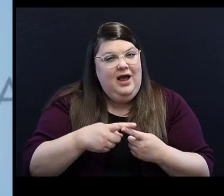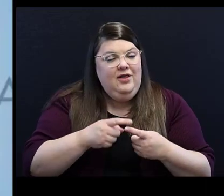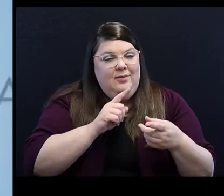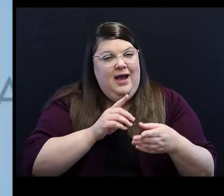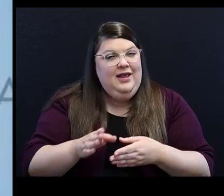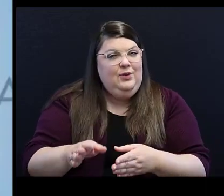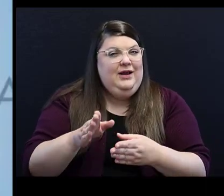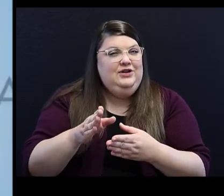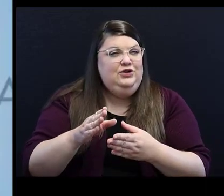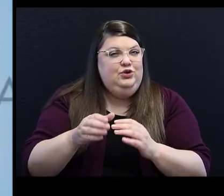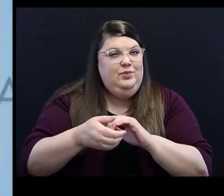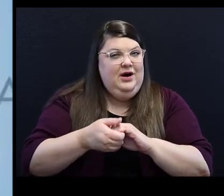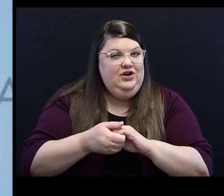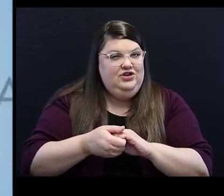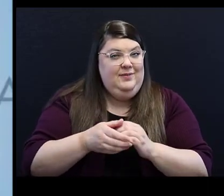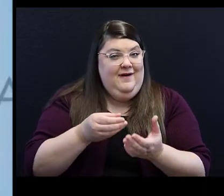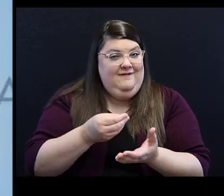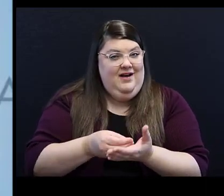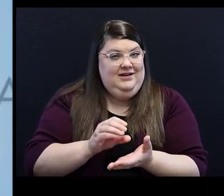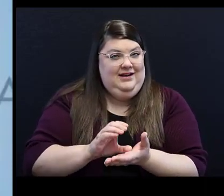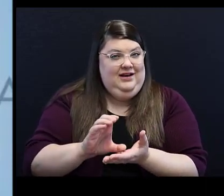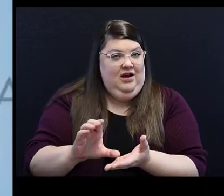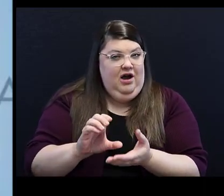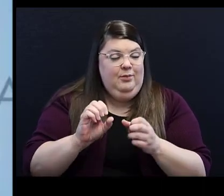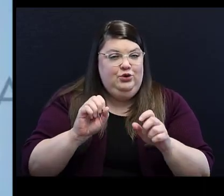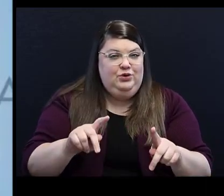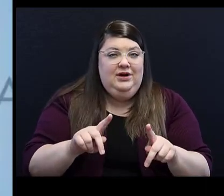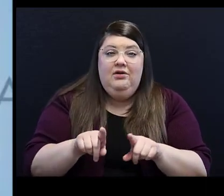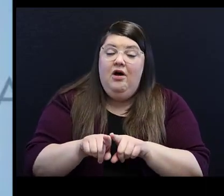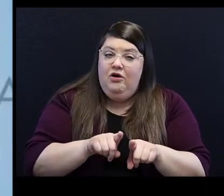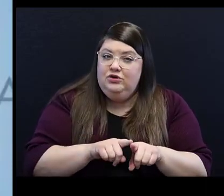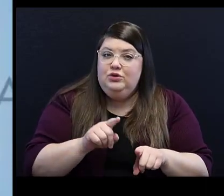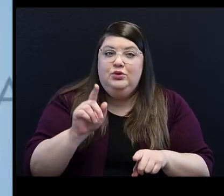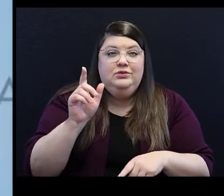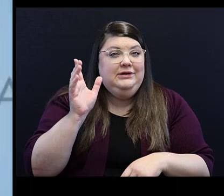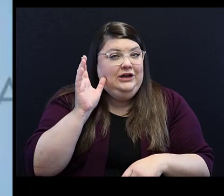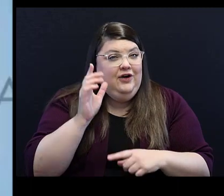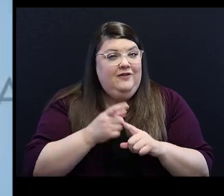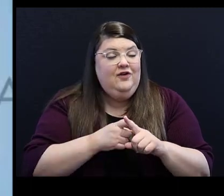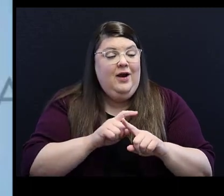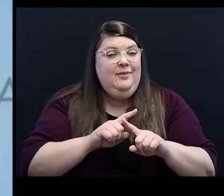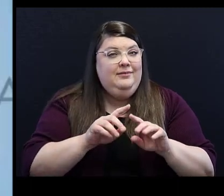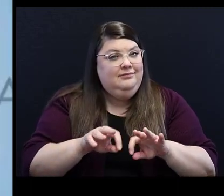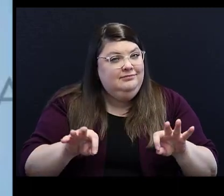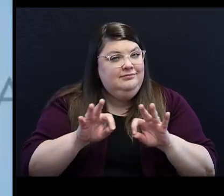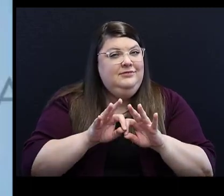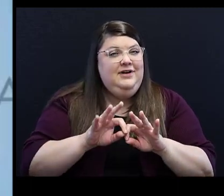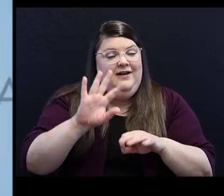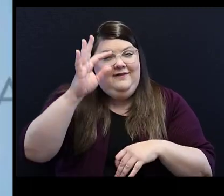funding opportunity, and you will also hear from key Federal change agents about the importance